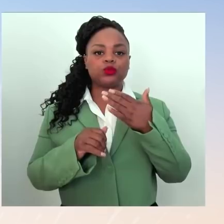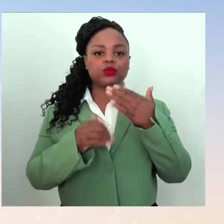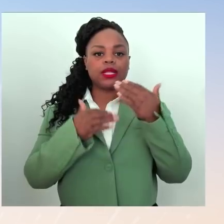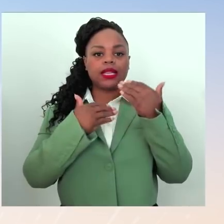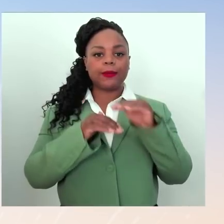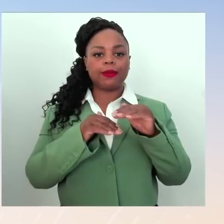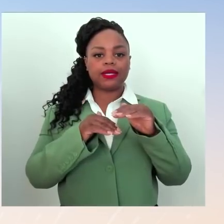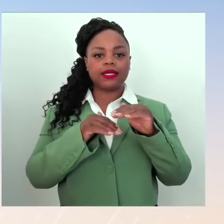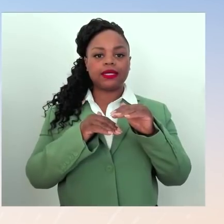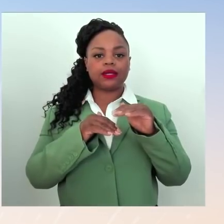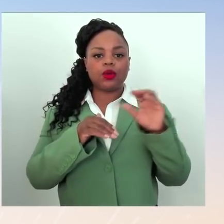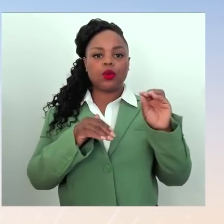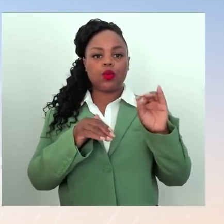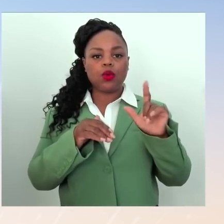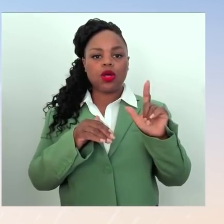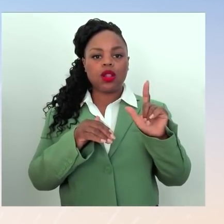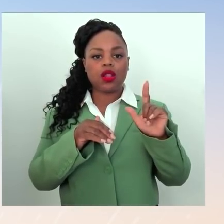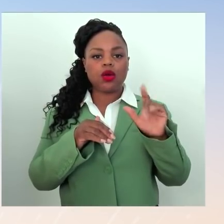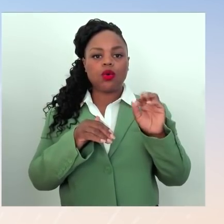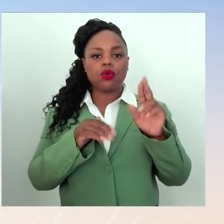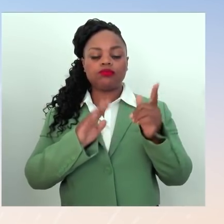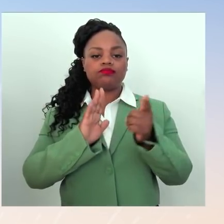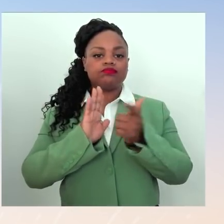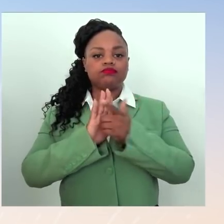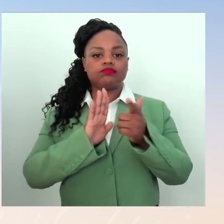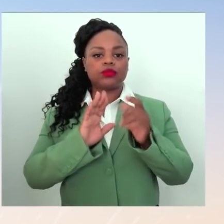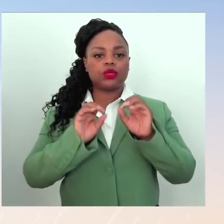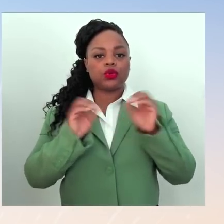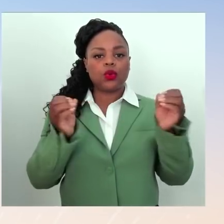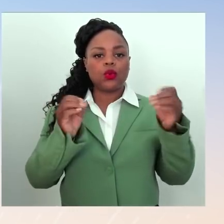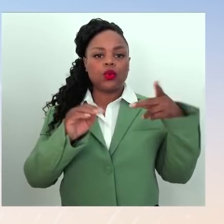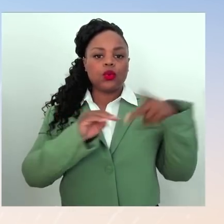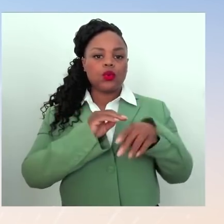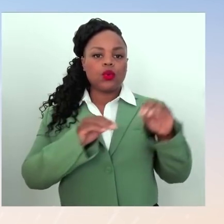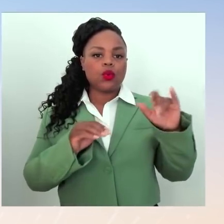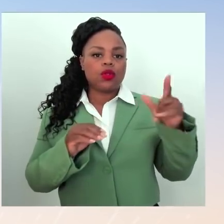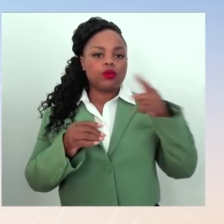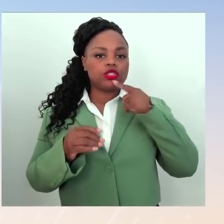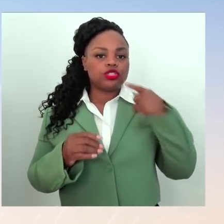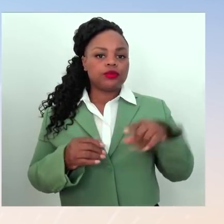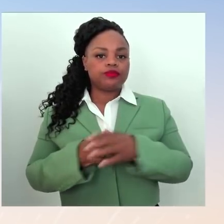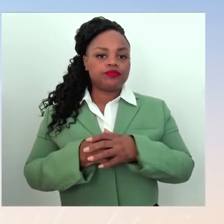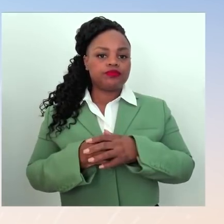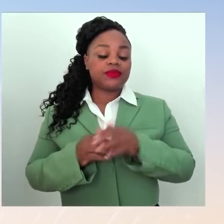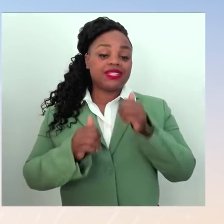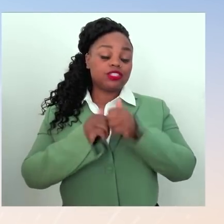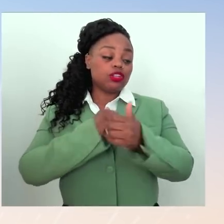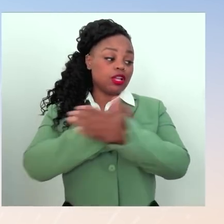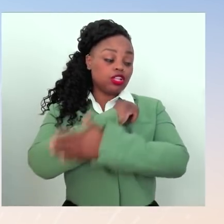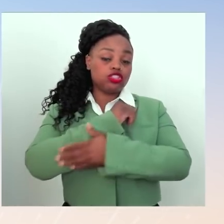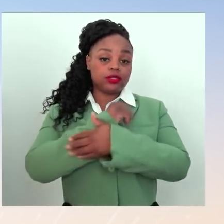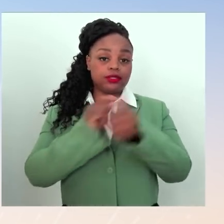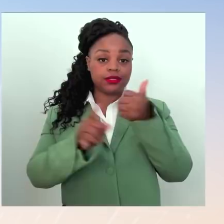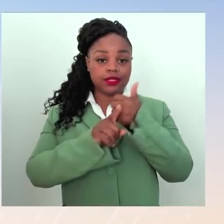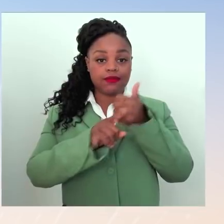Ms. Psaki: Their countries all have wonderful spokespeople who can speak for those countries. The Press: Are you guys going to do a readout? Ms. Psaki: We did do a readout. The Press: You did already? Okay. I missed it.